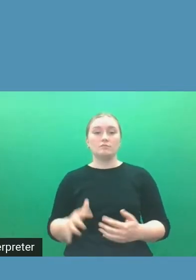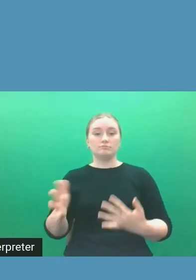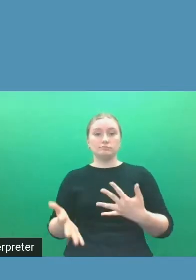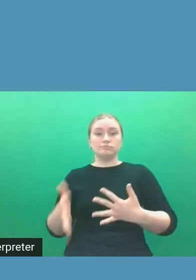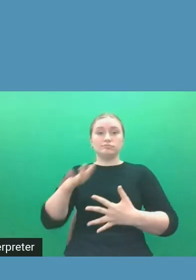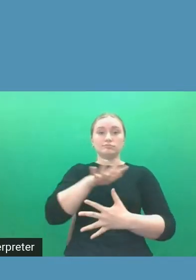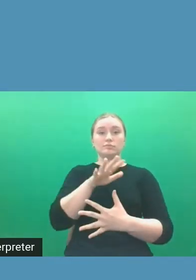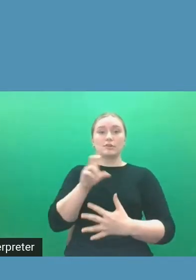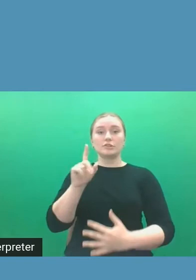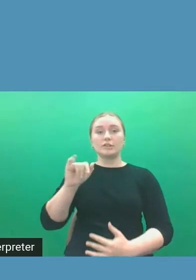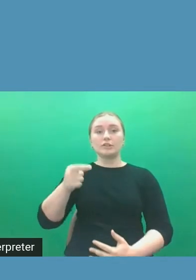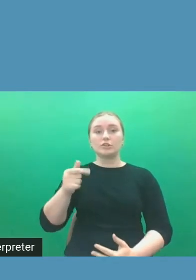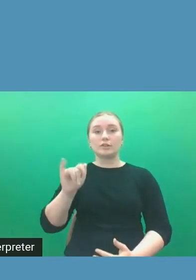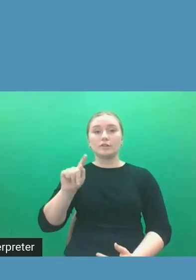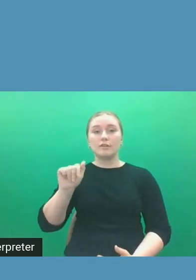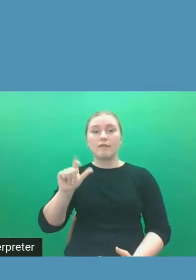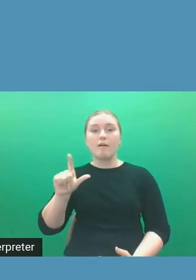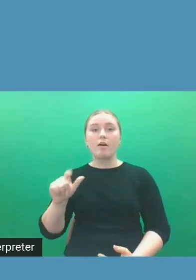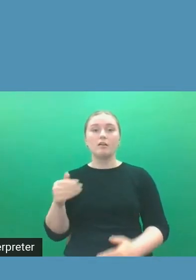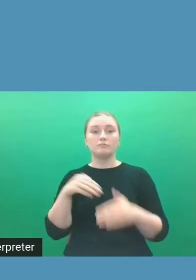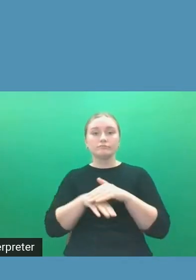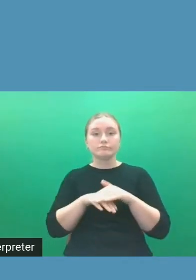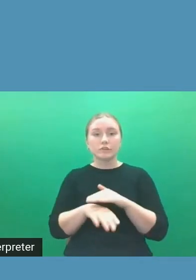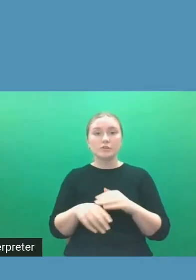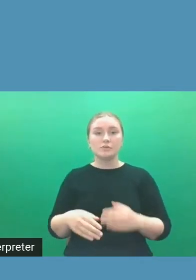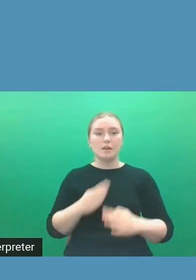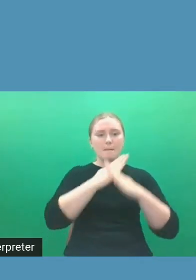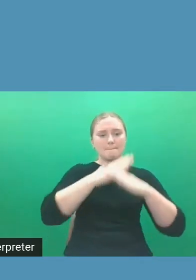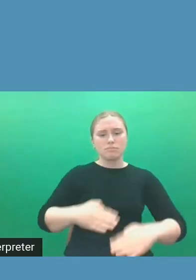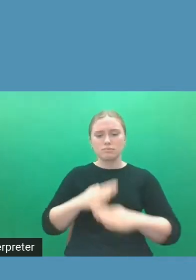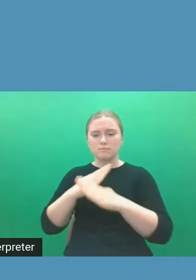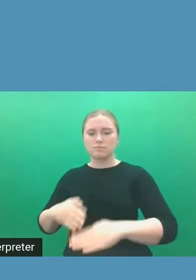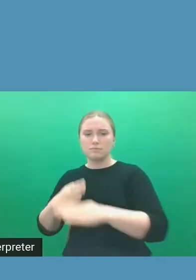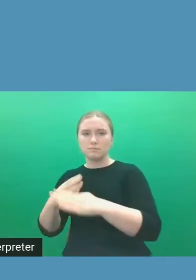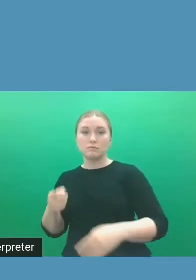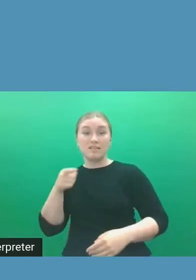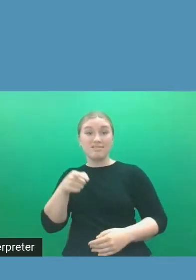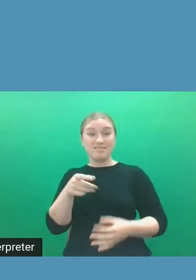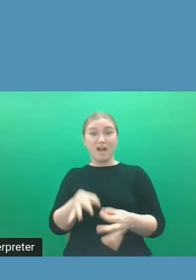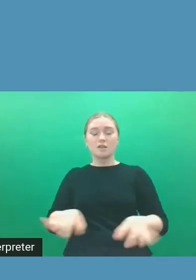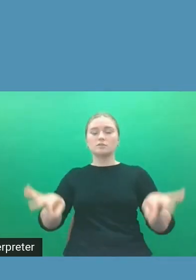to break down those barriers. This first foundational model has provided training